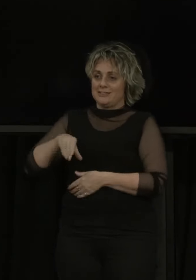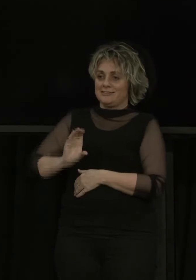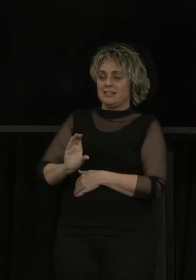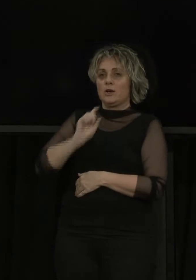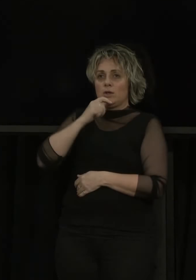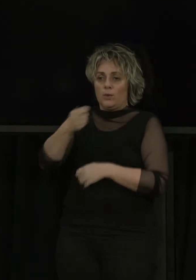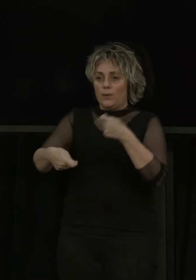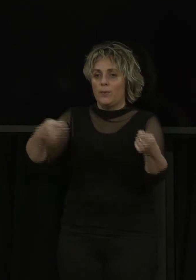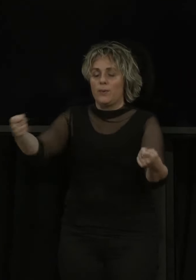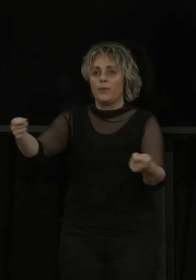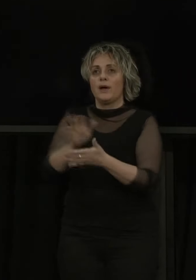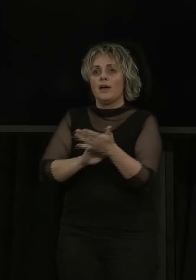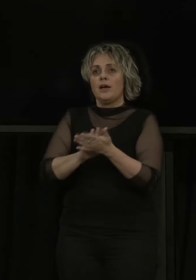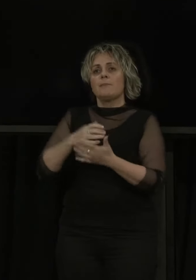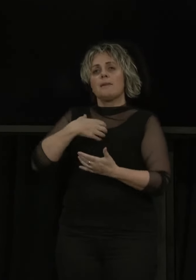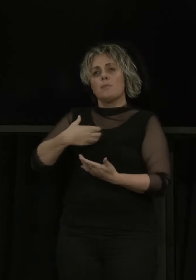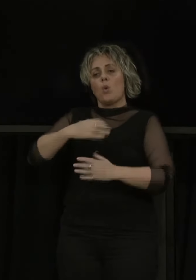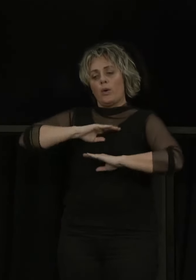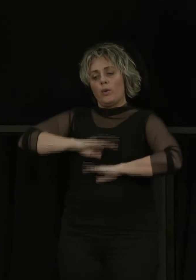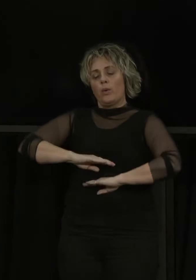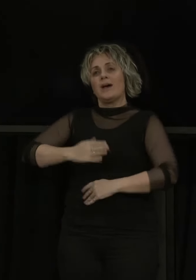That's why cabinet has agreed to the use of vaccine